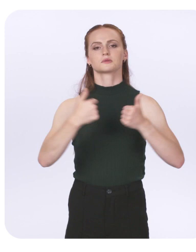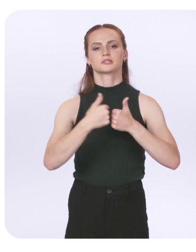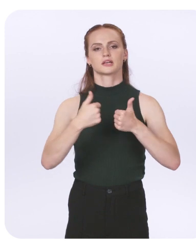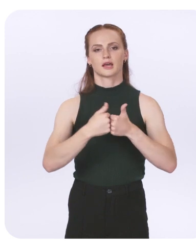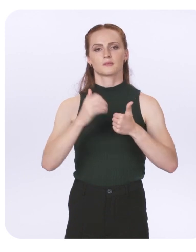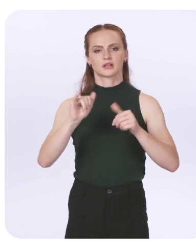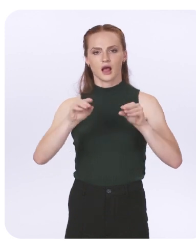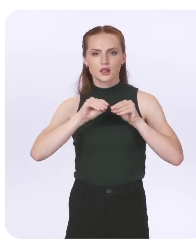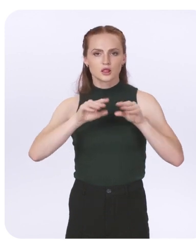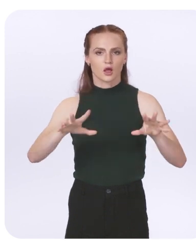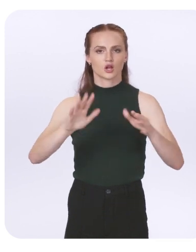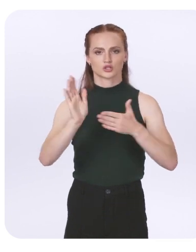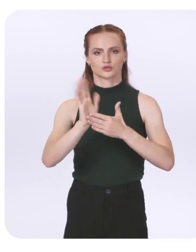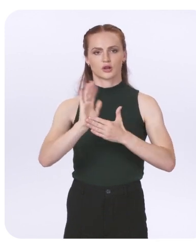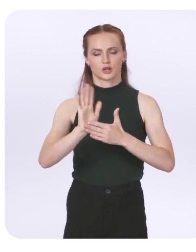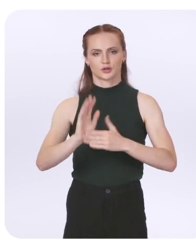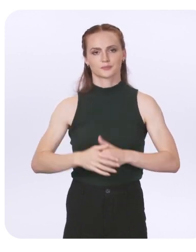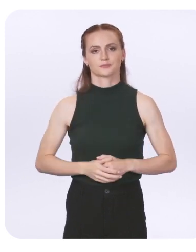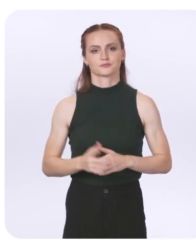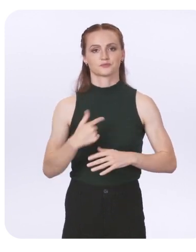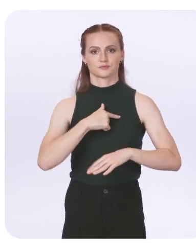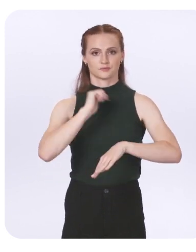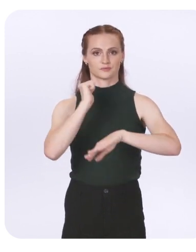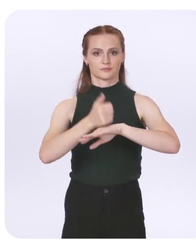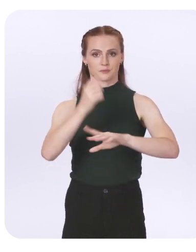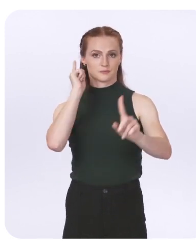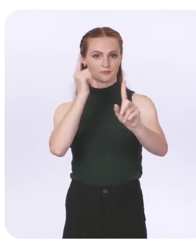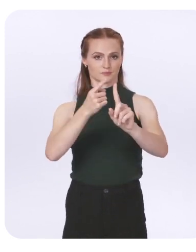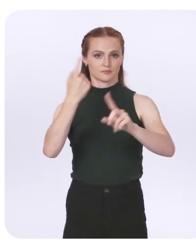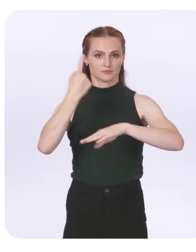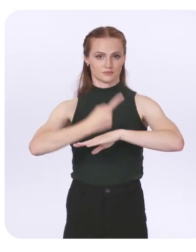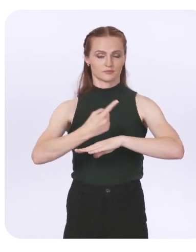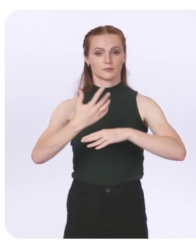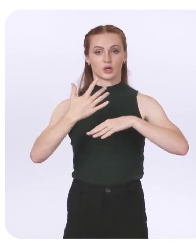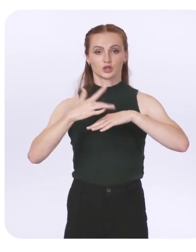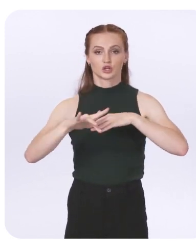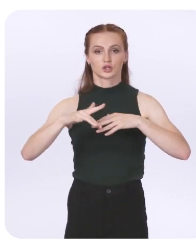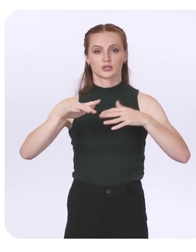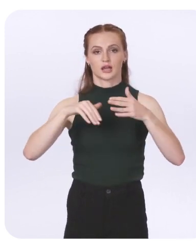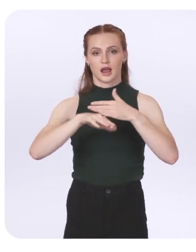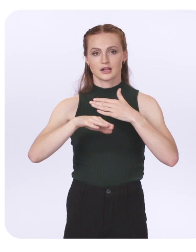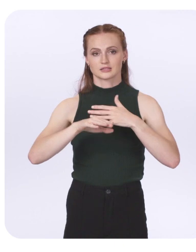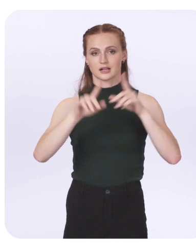and to set a date for an early access alpha version just a few months later.